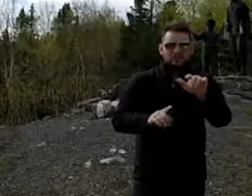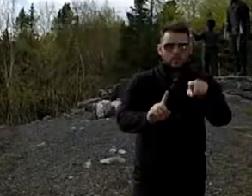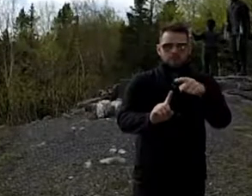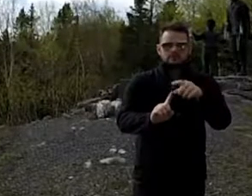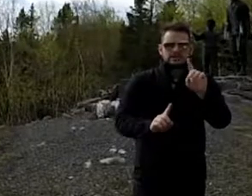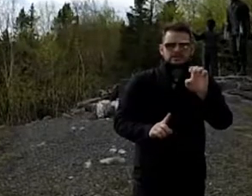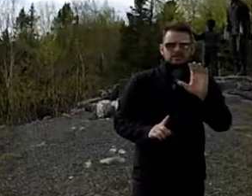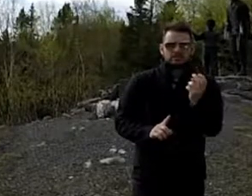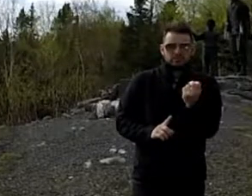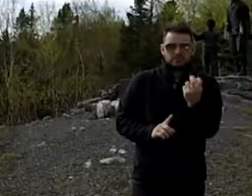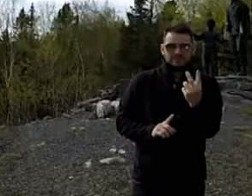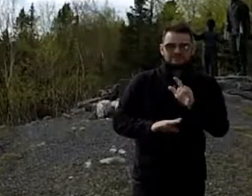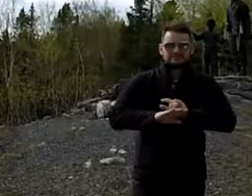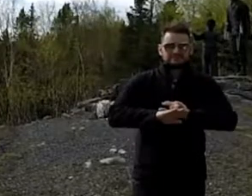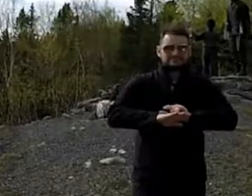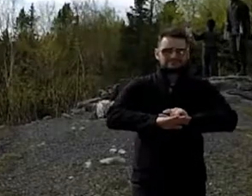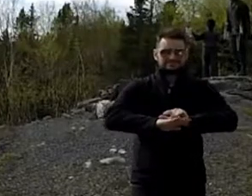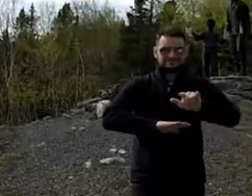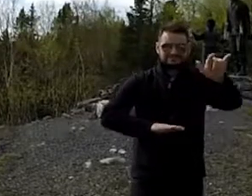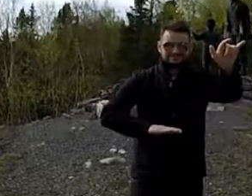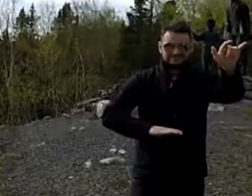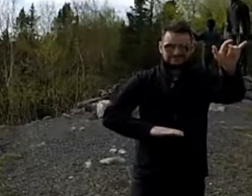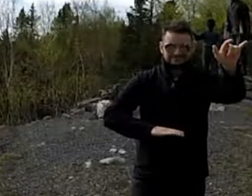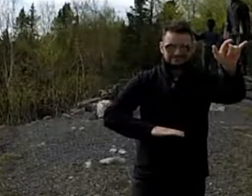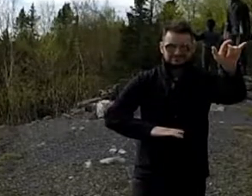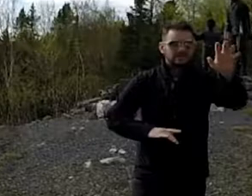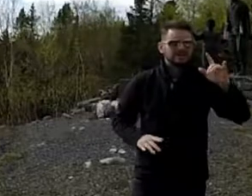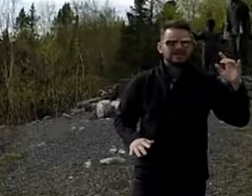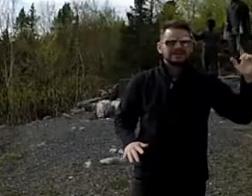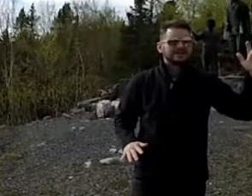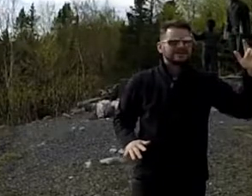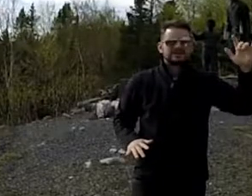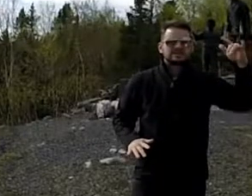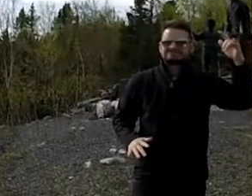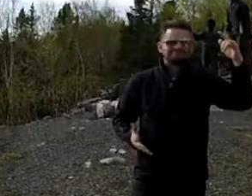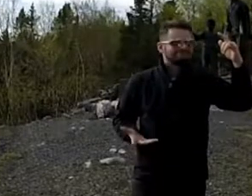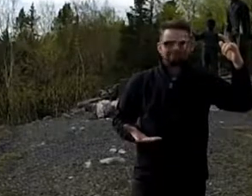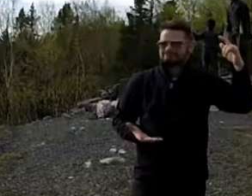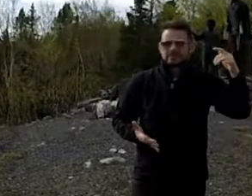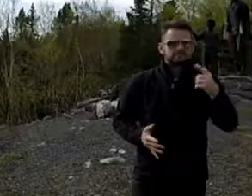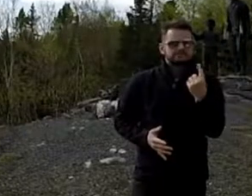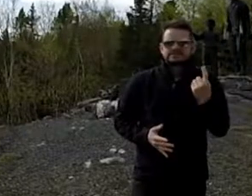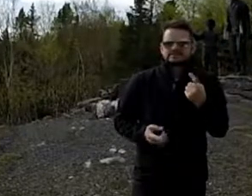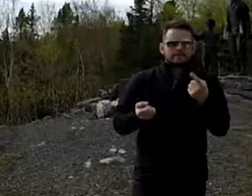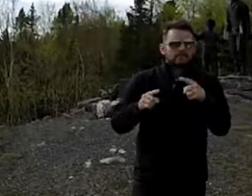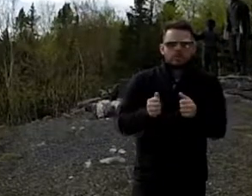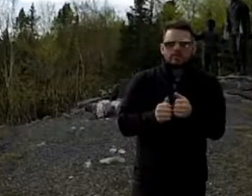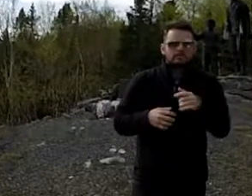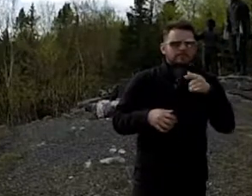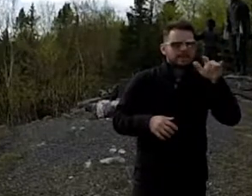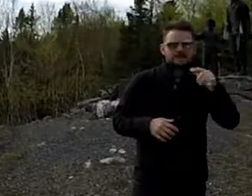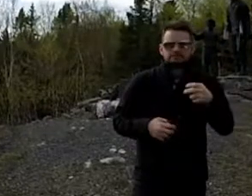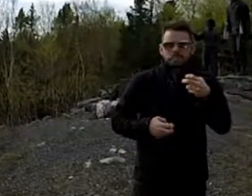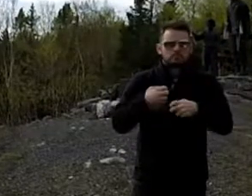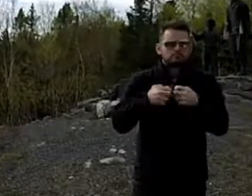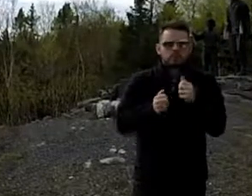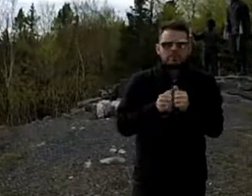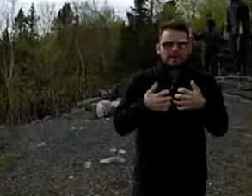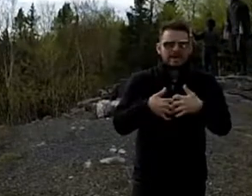something unfortunate has happened with its engine while in the air, lost its control,